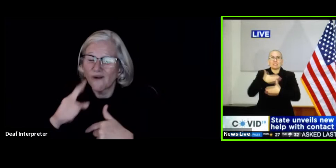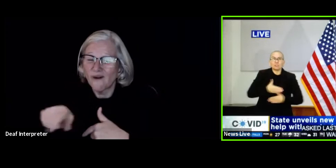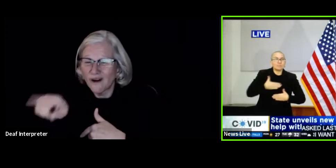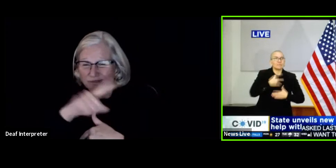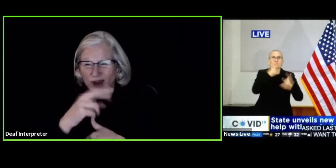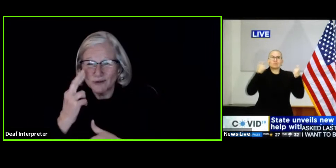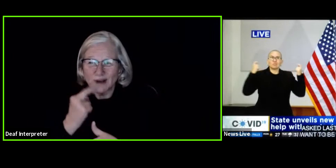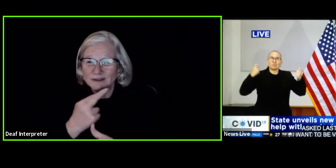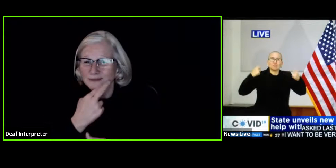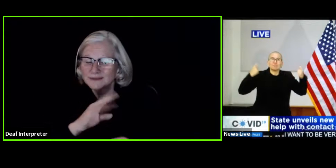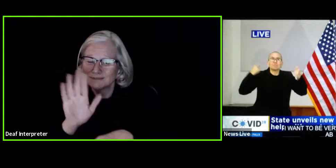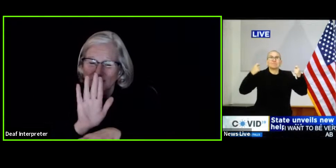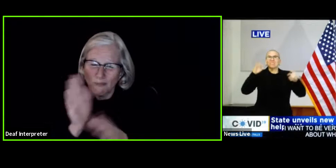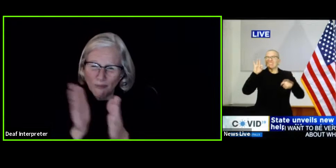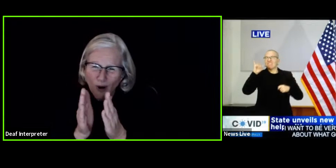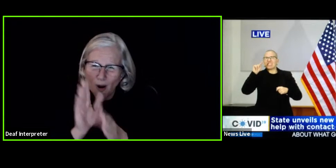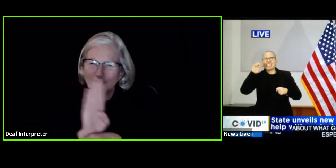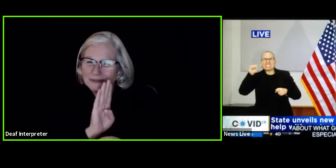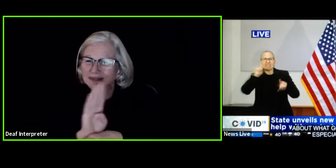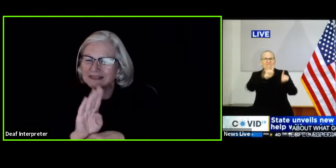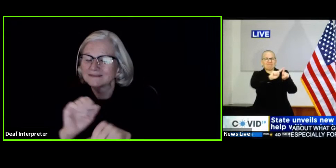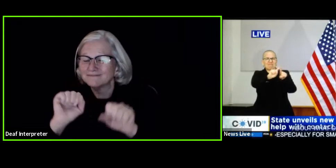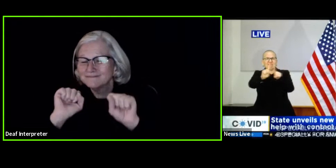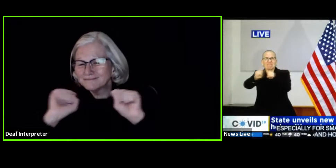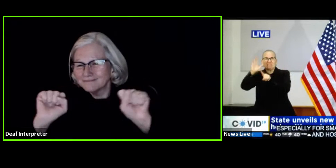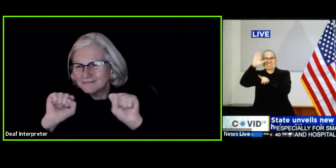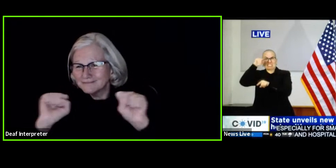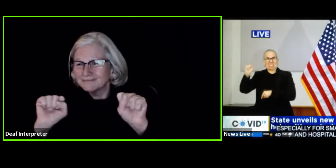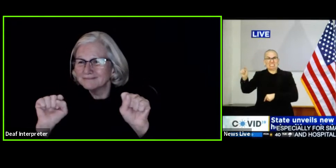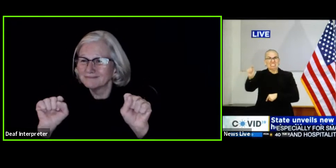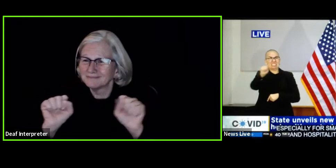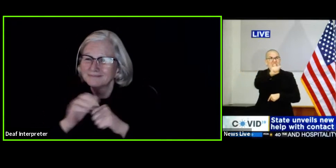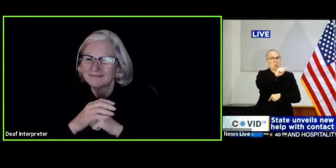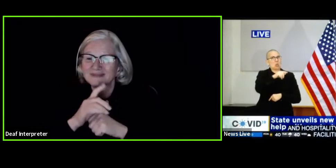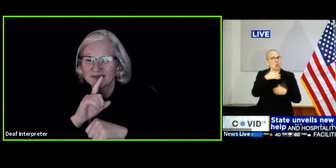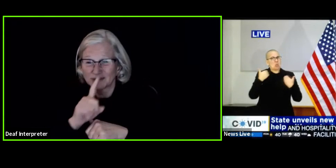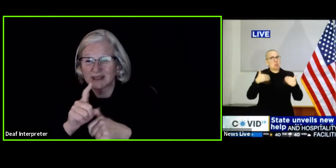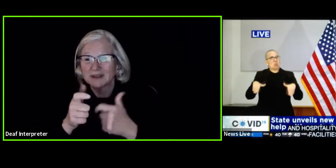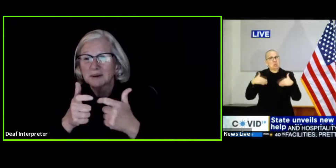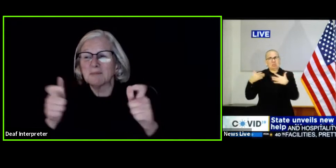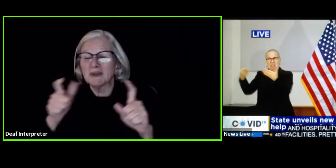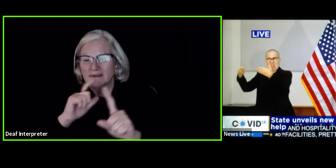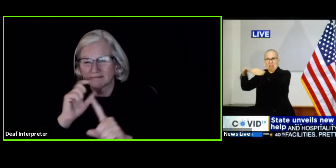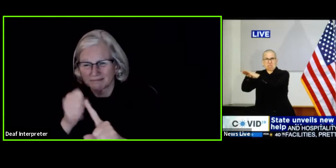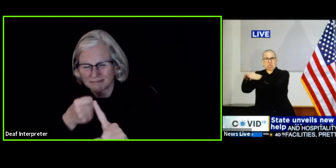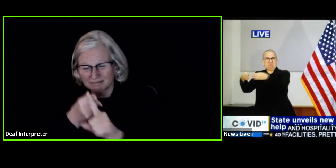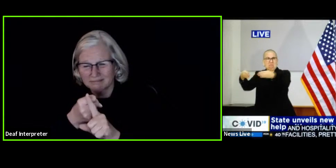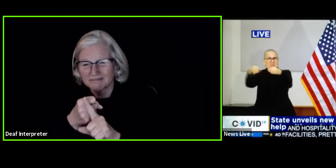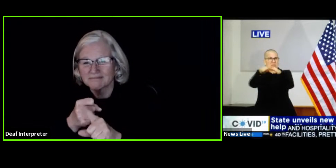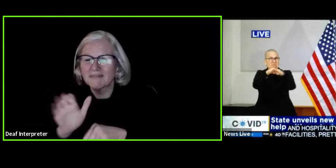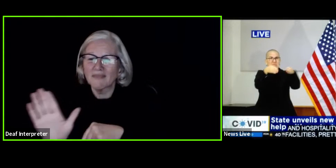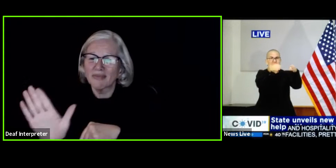PROBABLY THE MOST DIFFICULT EIGHT MONTHS OF ANY BUSINESS CYCLE SINCE THE GREAT DEPRESSION, IN MANY CASES THAT'S WHERE